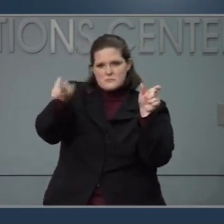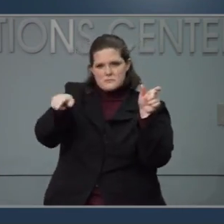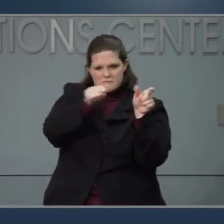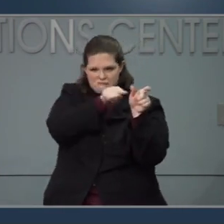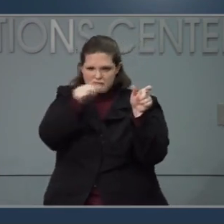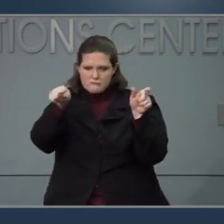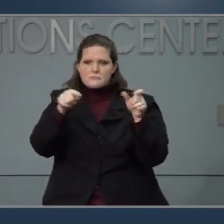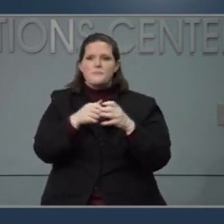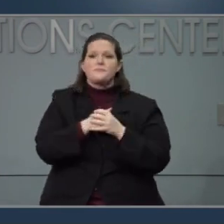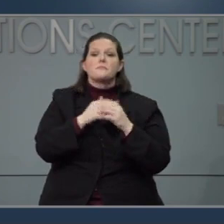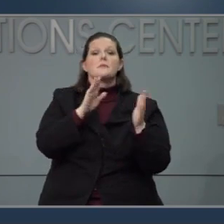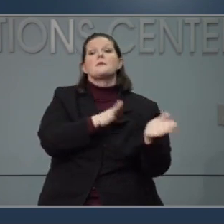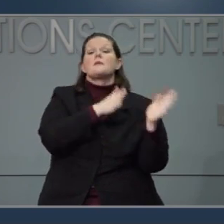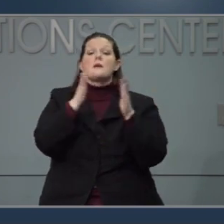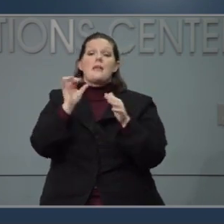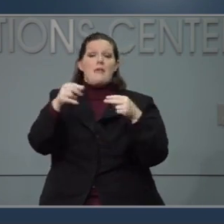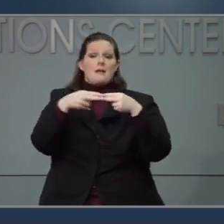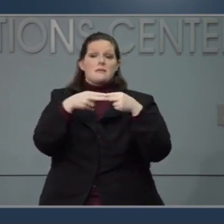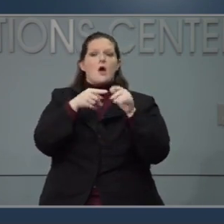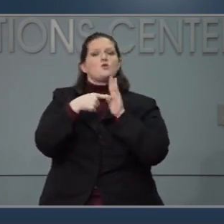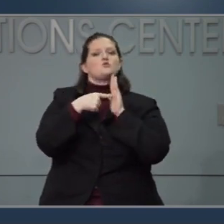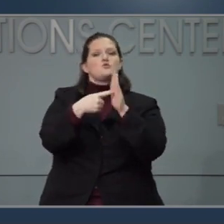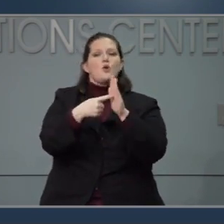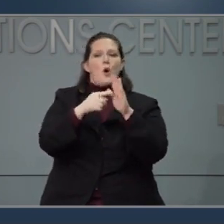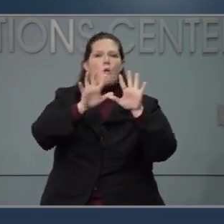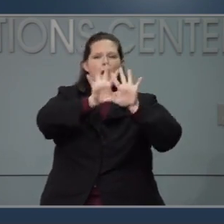IS MODERATE, YOUR COUNTY WILL BE ORANGE.